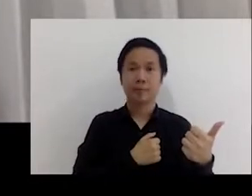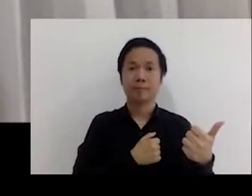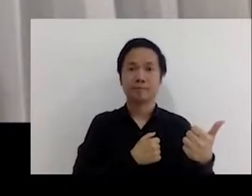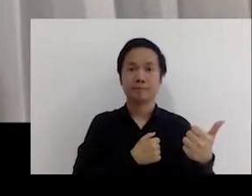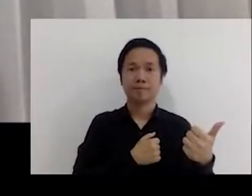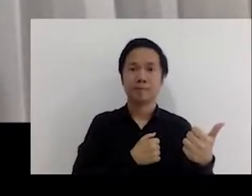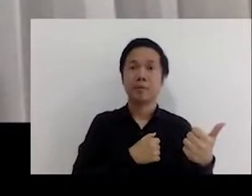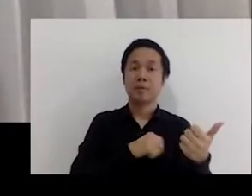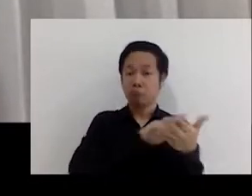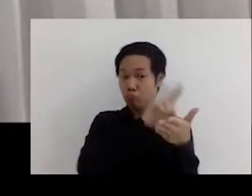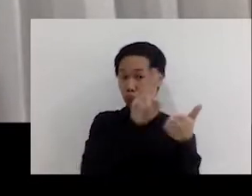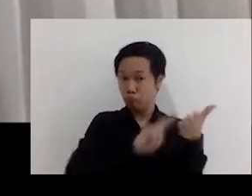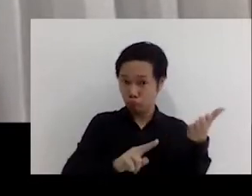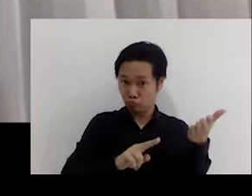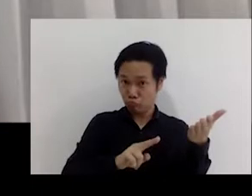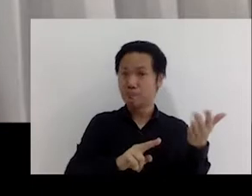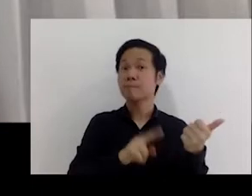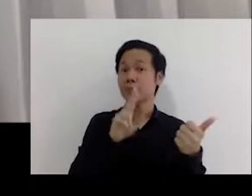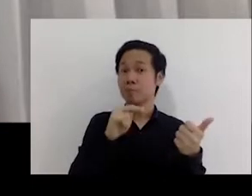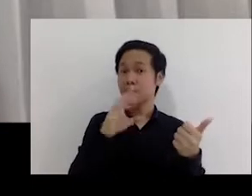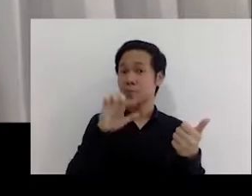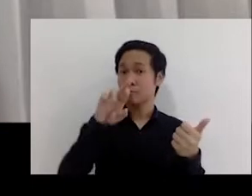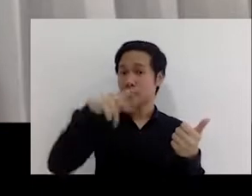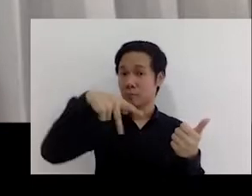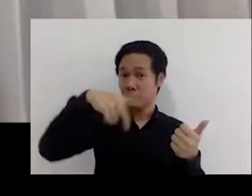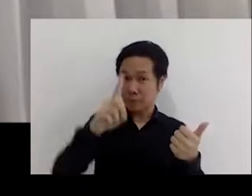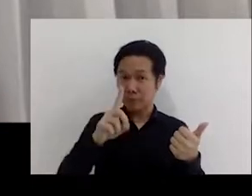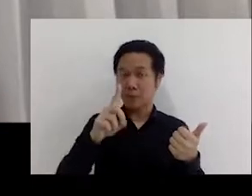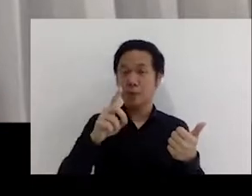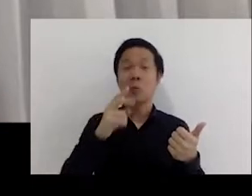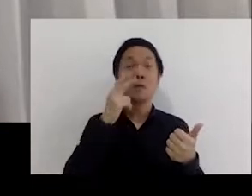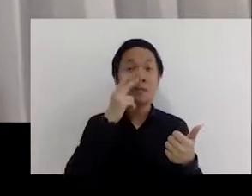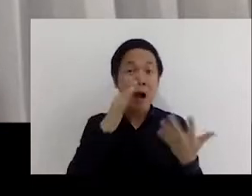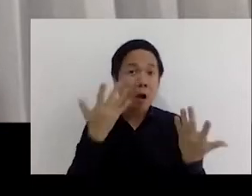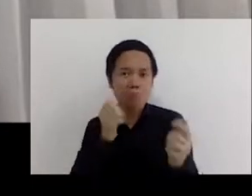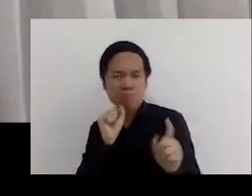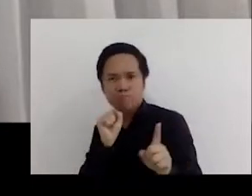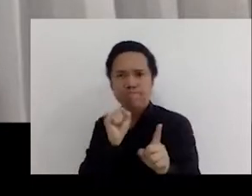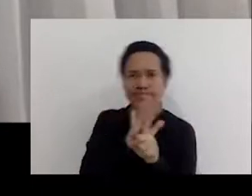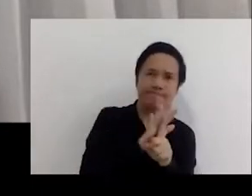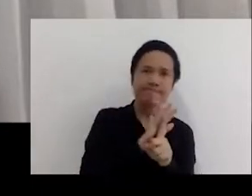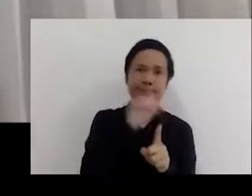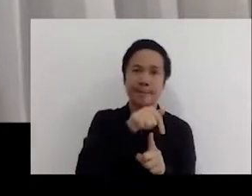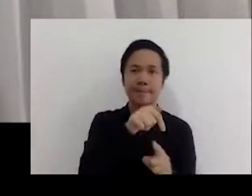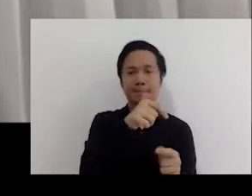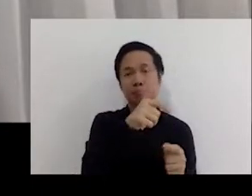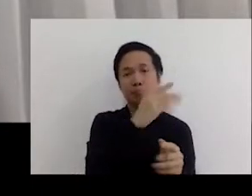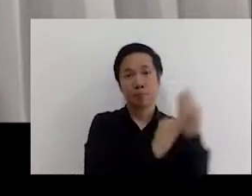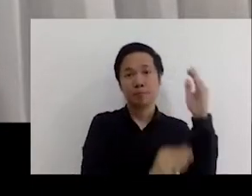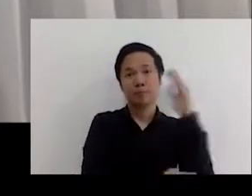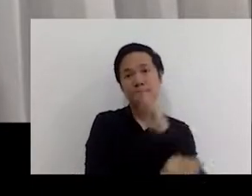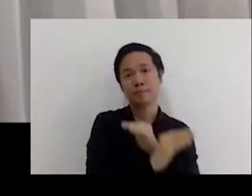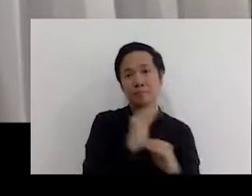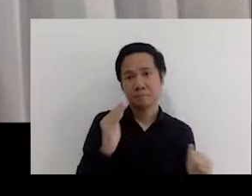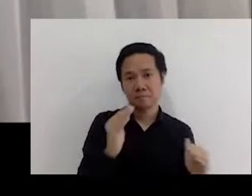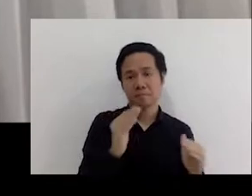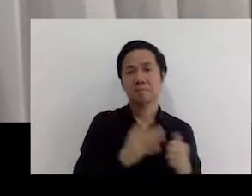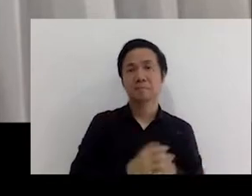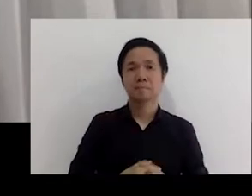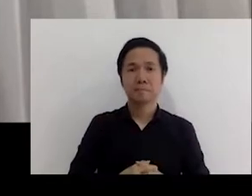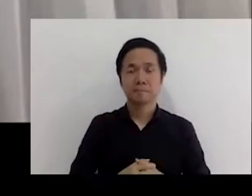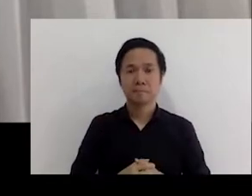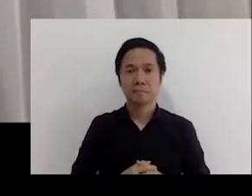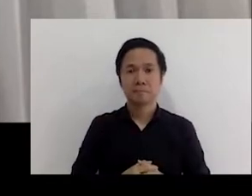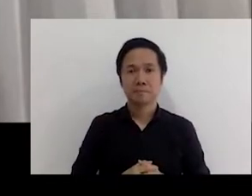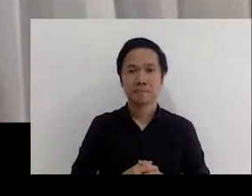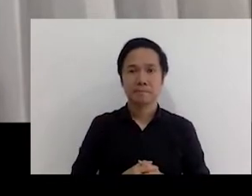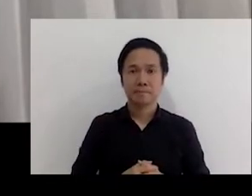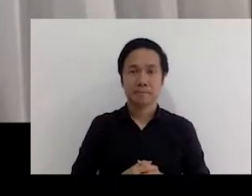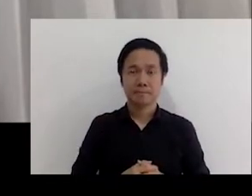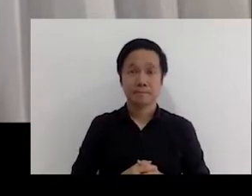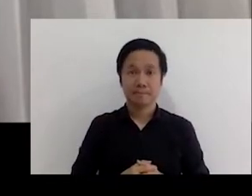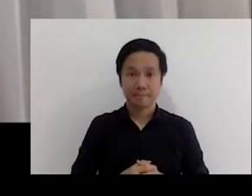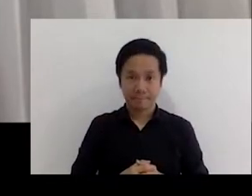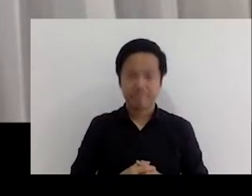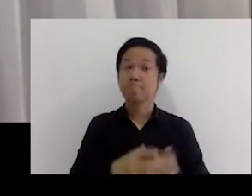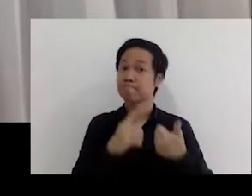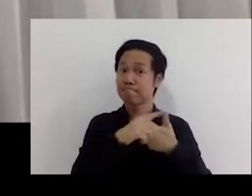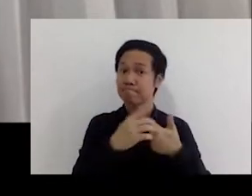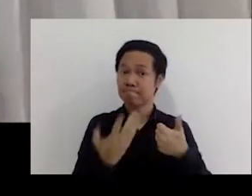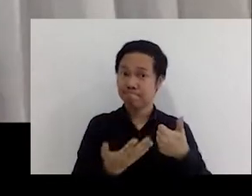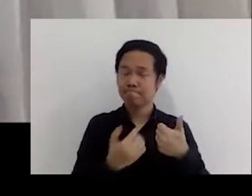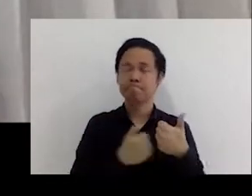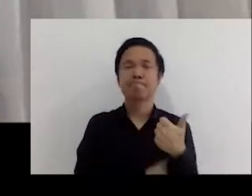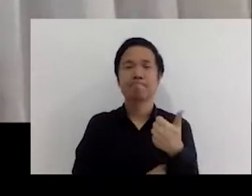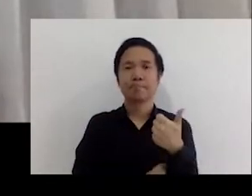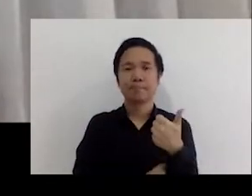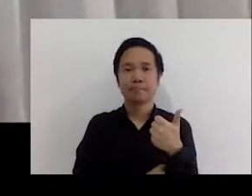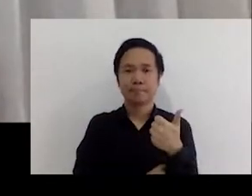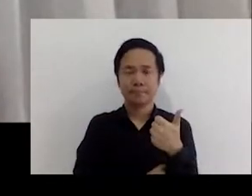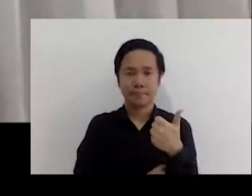about the impact in the life of persons with disabilities with the pandemic touching